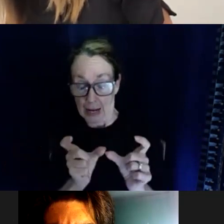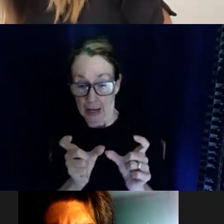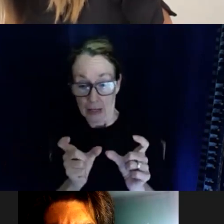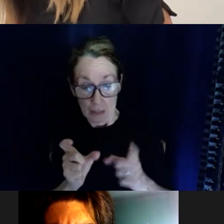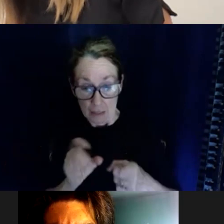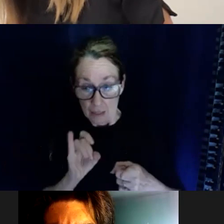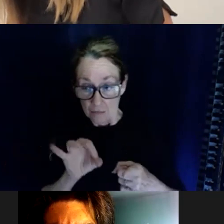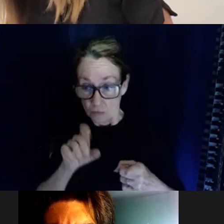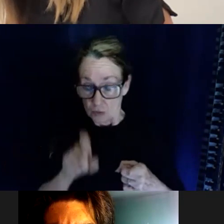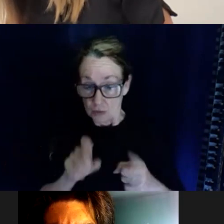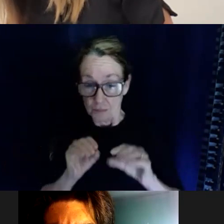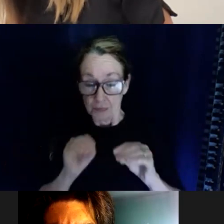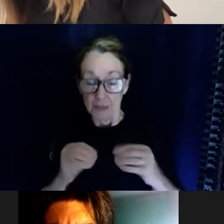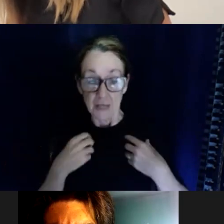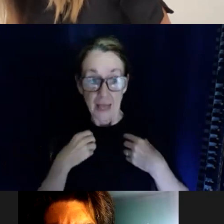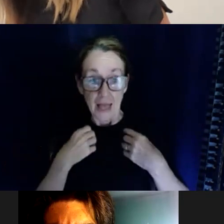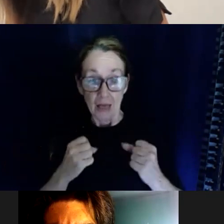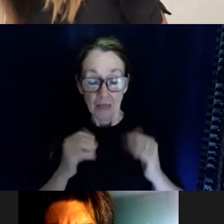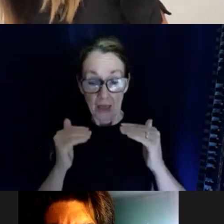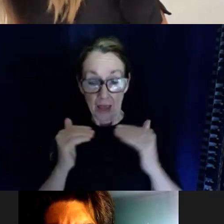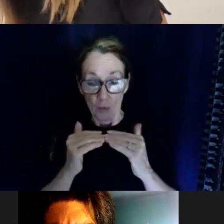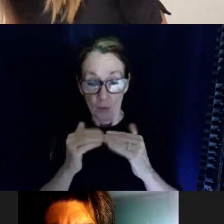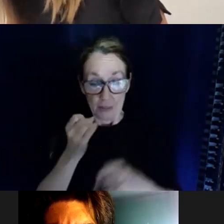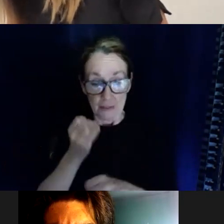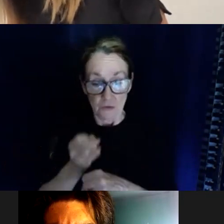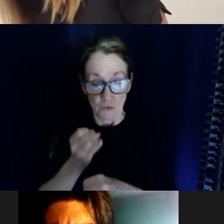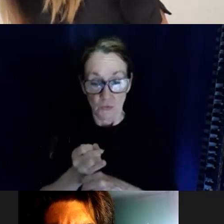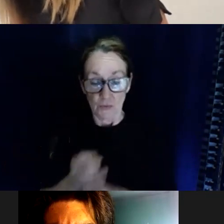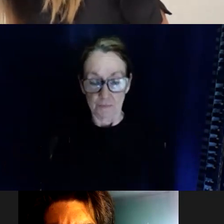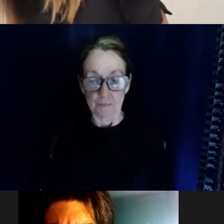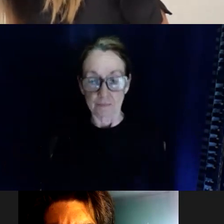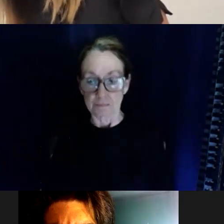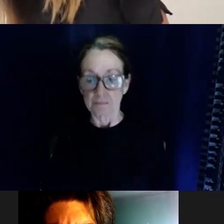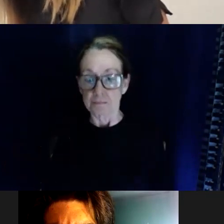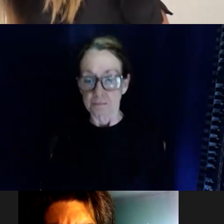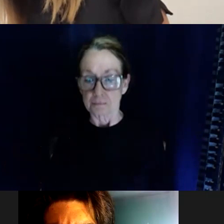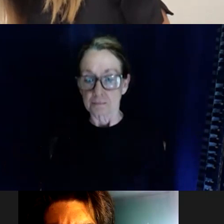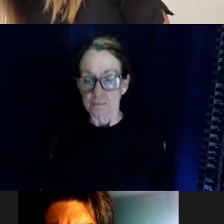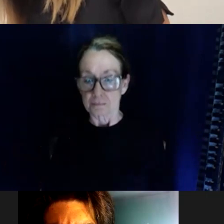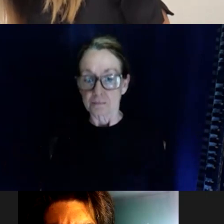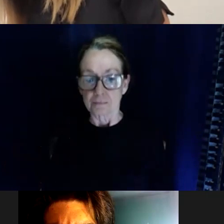AND THEN RHODE ISLAND DEPARTMENT OF HEALTH.